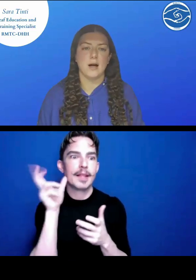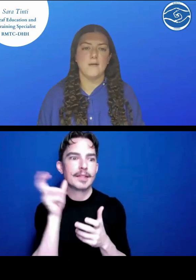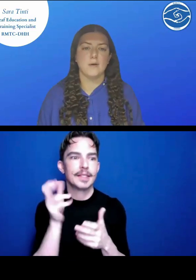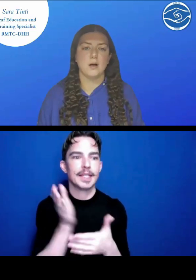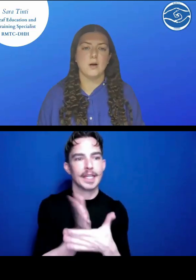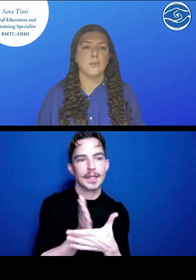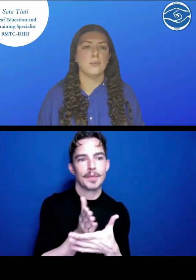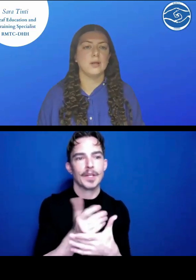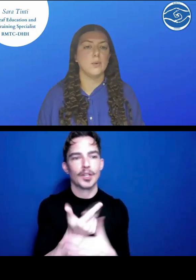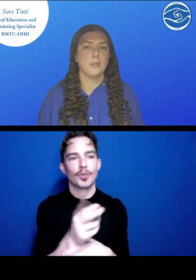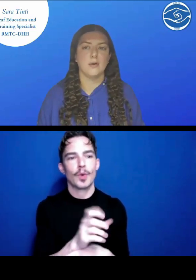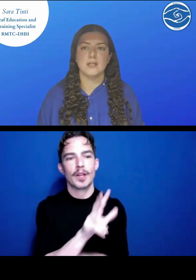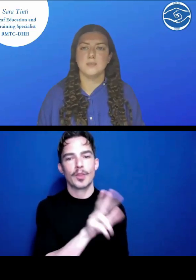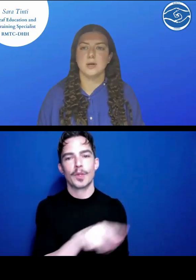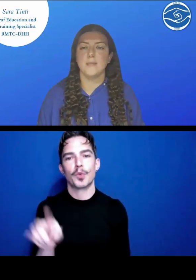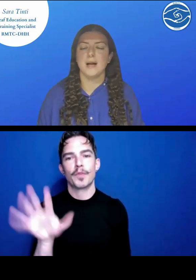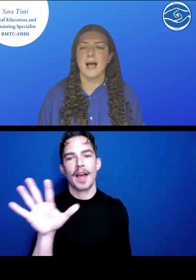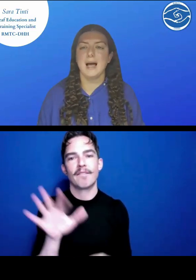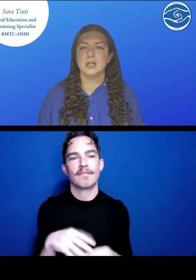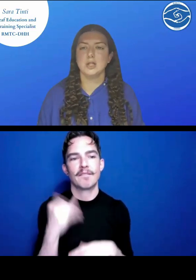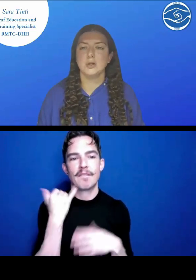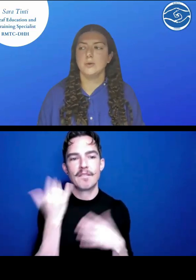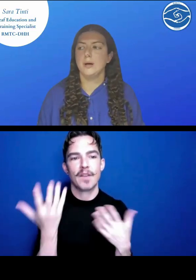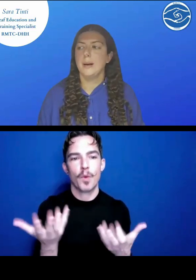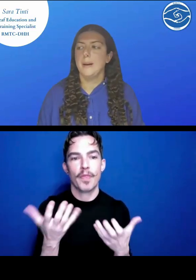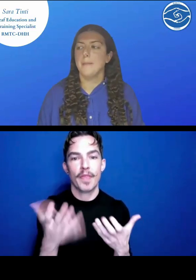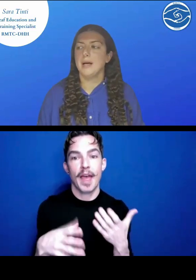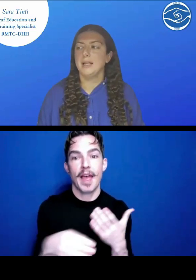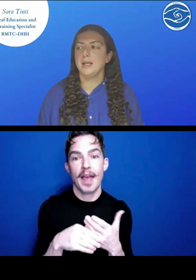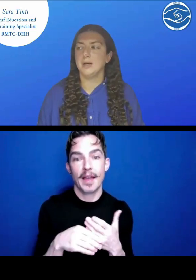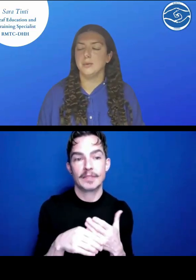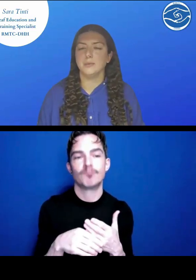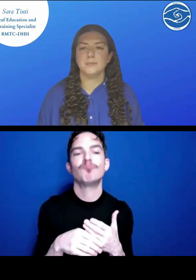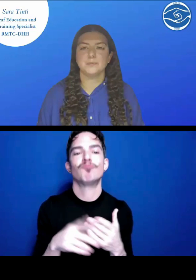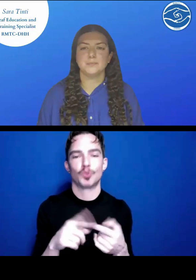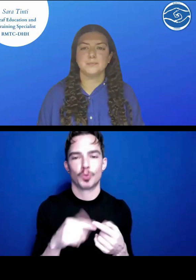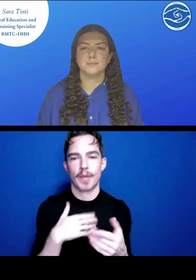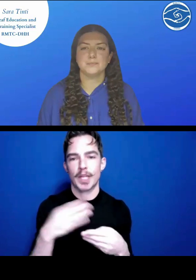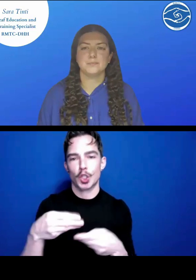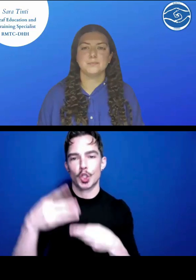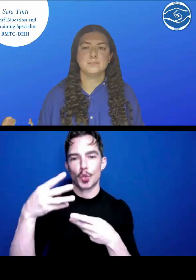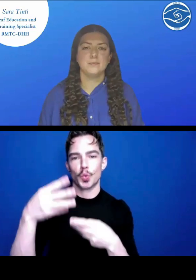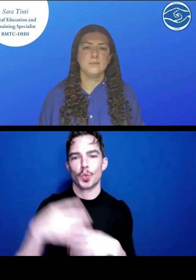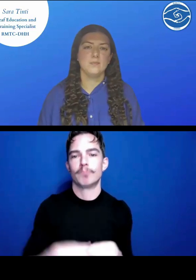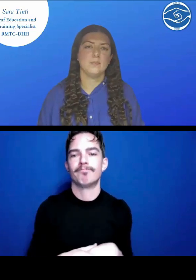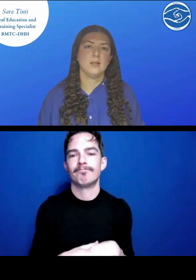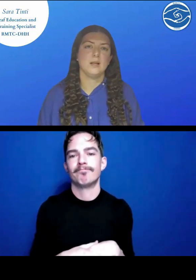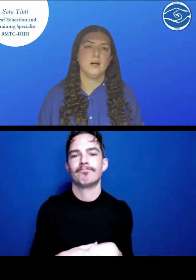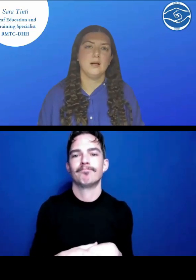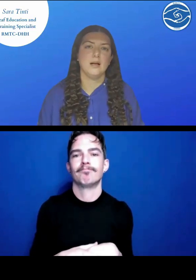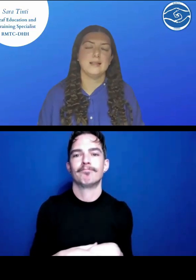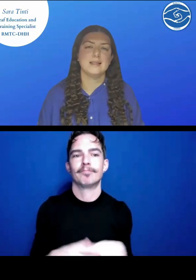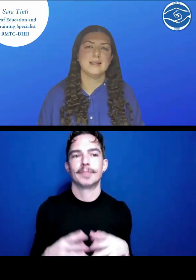to 5. Oh, I really want to borrow this book. I'm going to add it to my queue. All right,